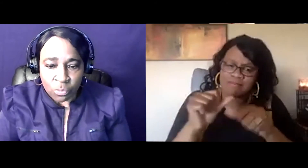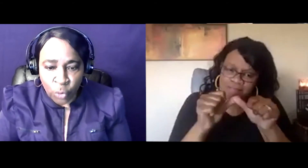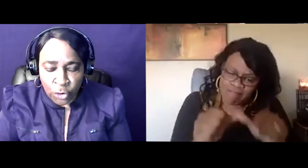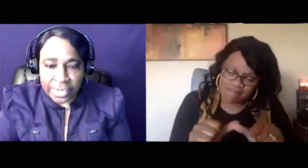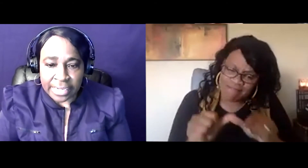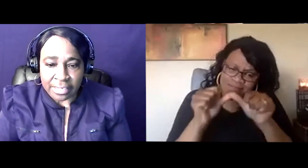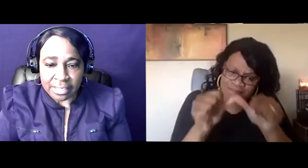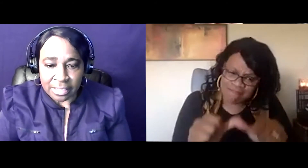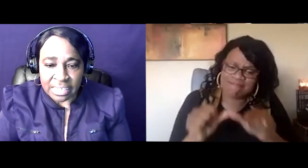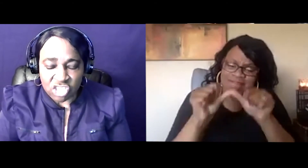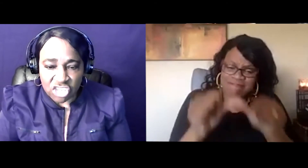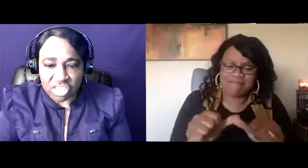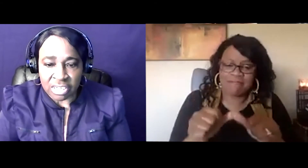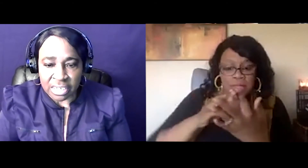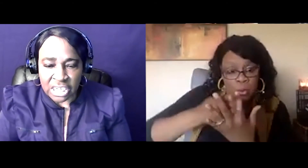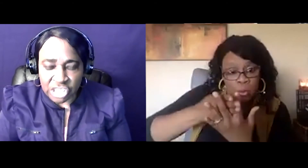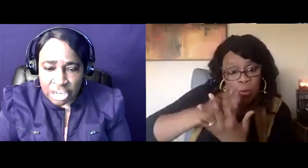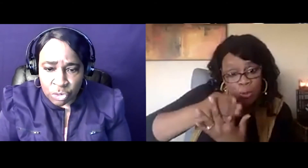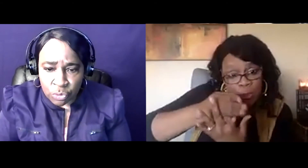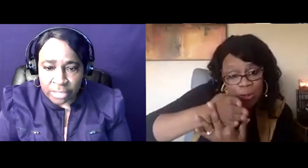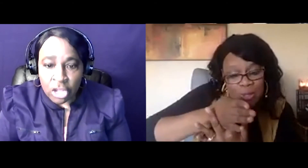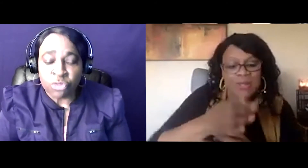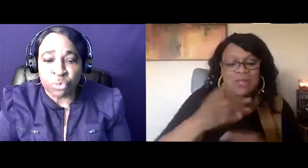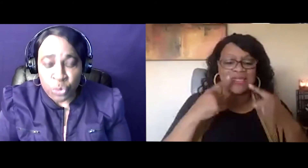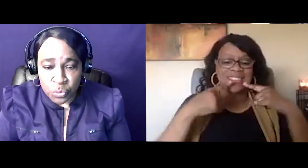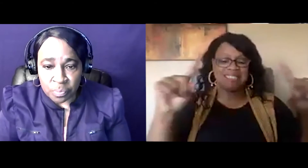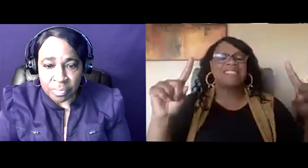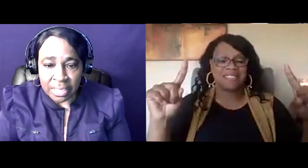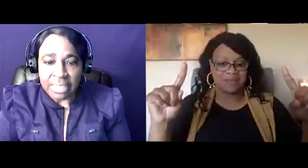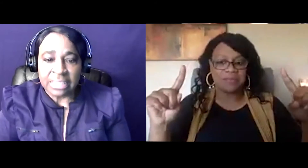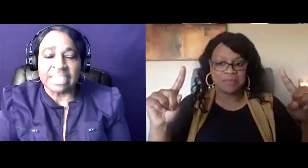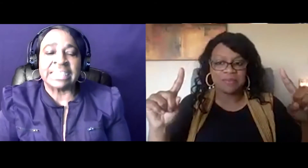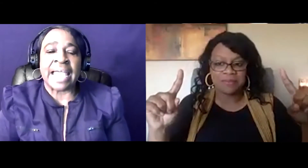Working consistently continuing through success.